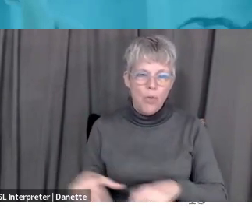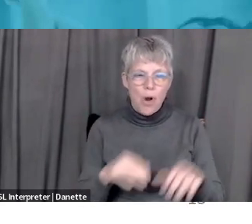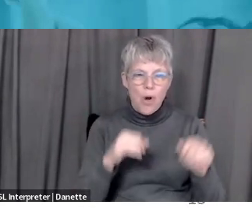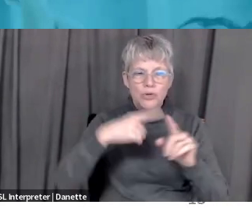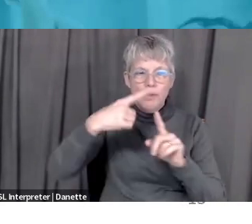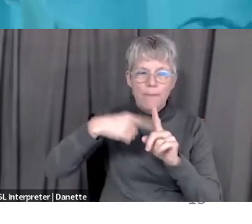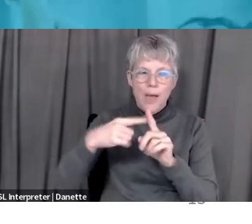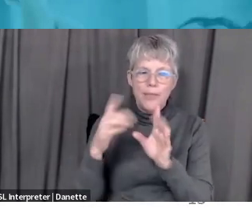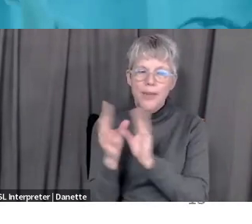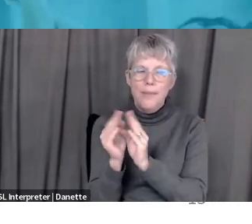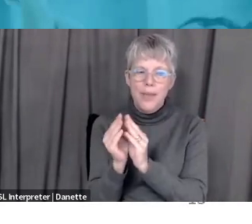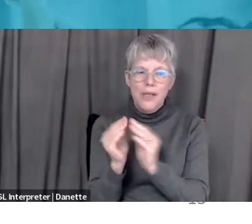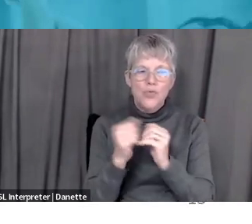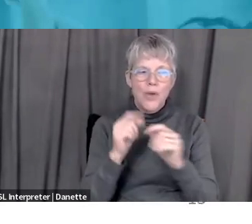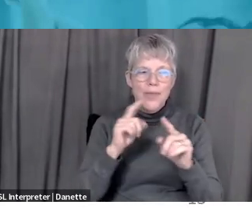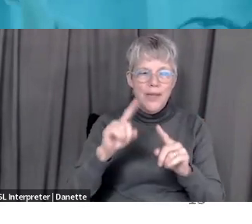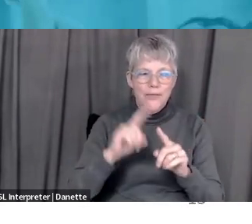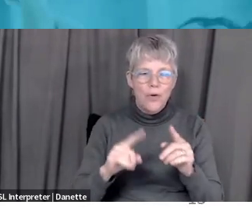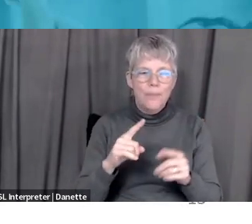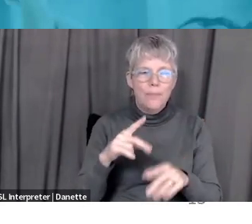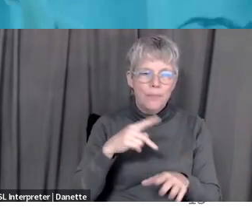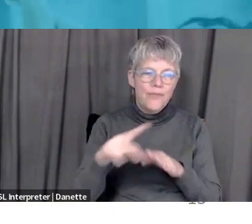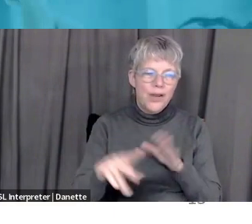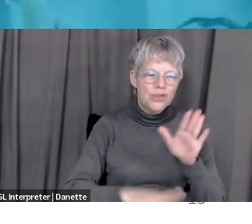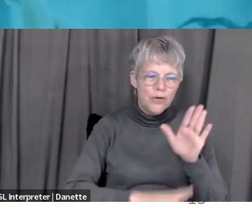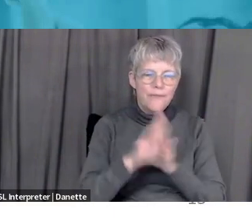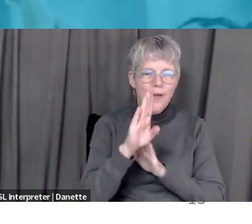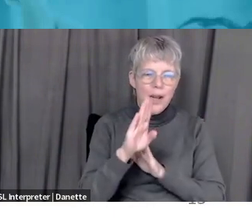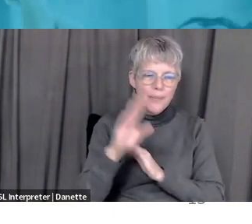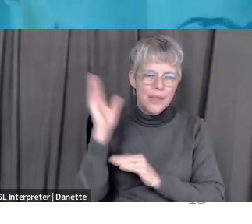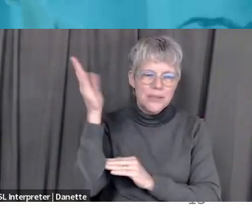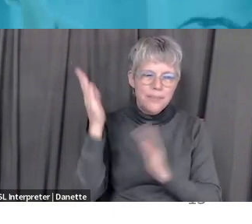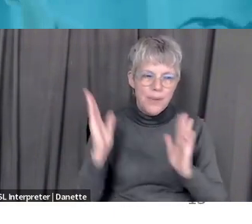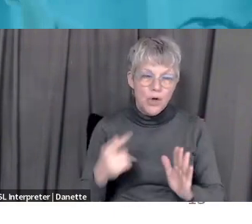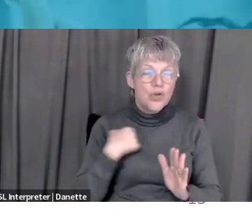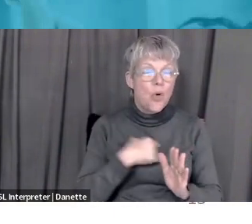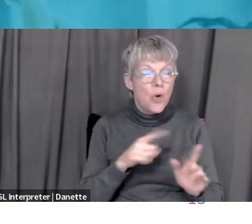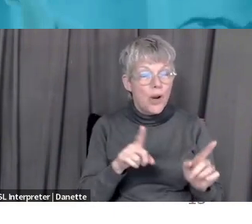different professional development guest speakers. We are also always looking for guest speakers.